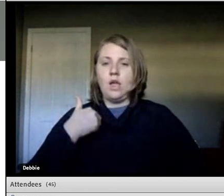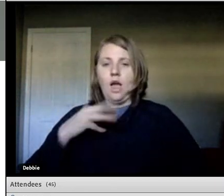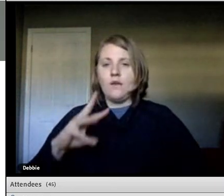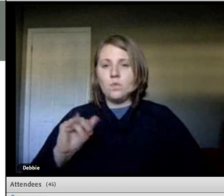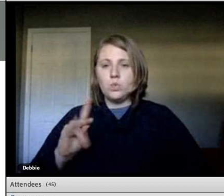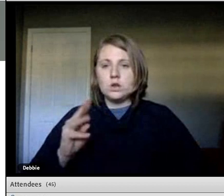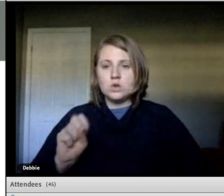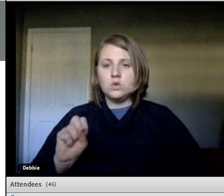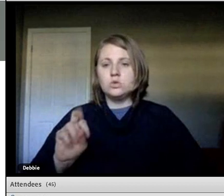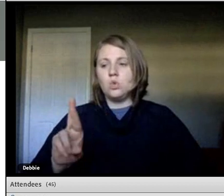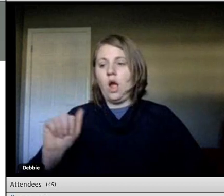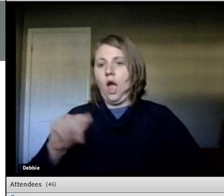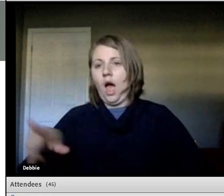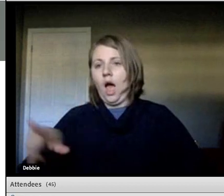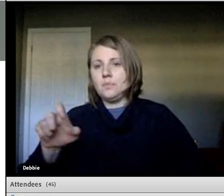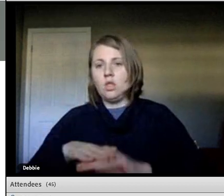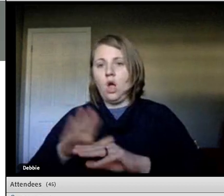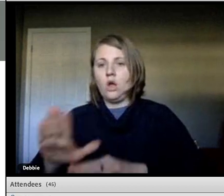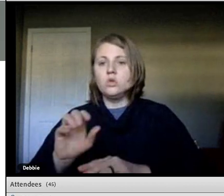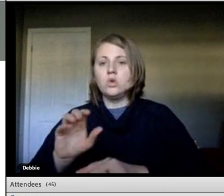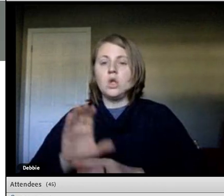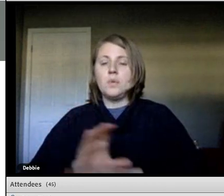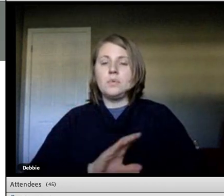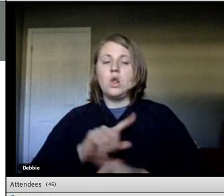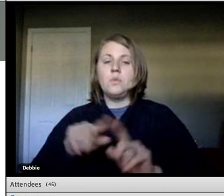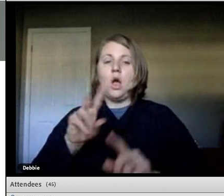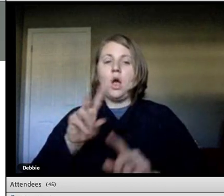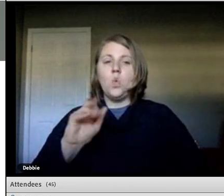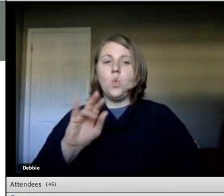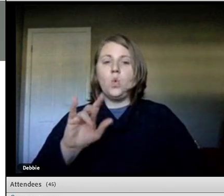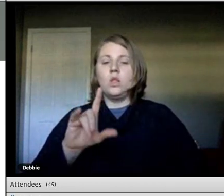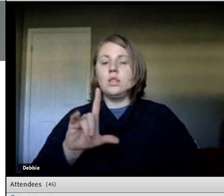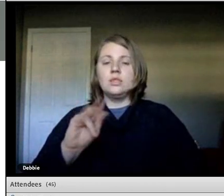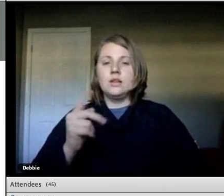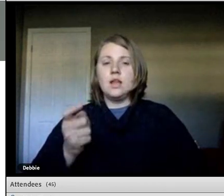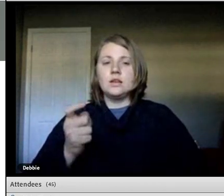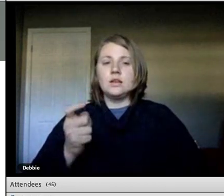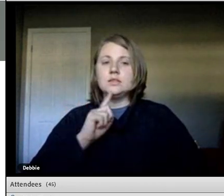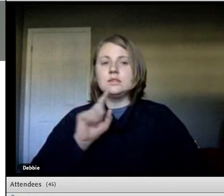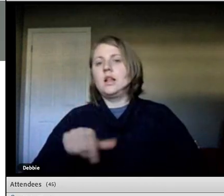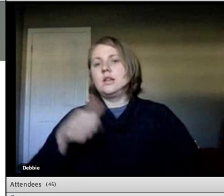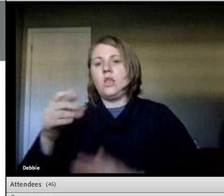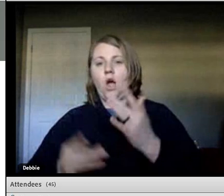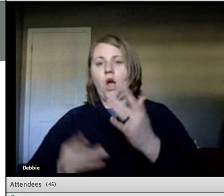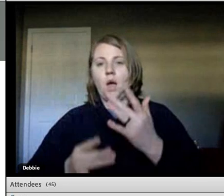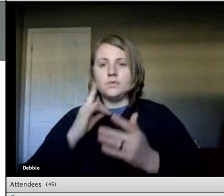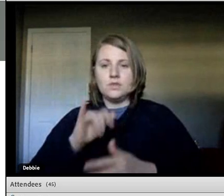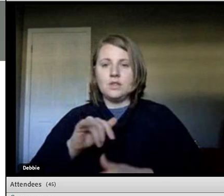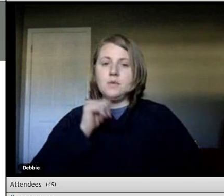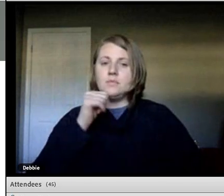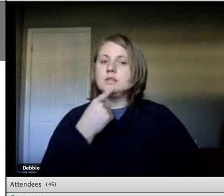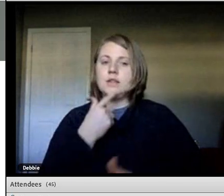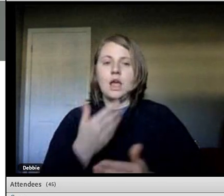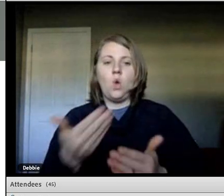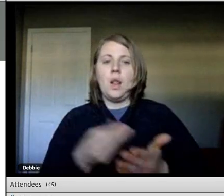on your computer most likely. Linux is an alternative to that, and I'm not saying buy a Windows 10 computer and wipe it off and put Linux on it,